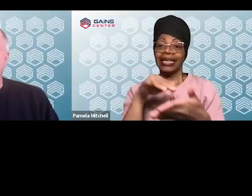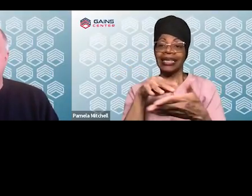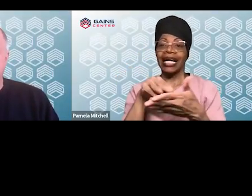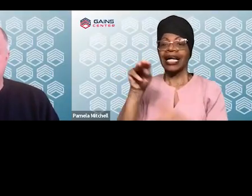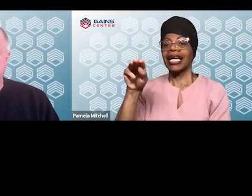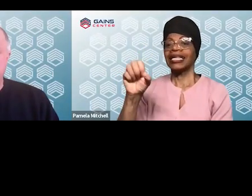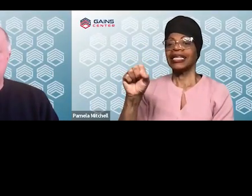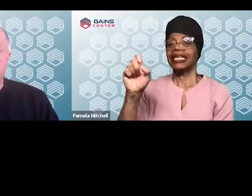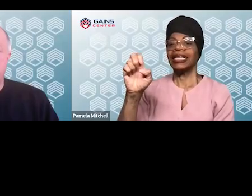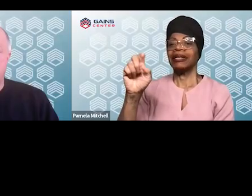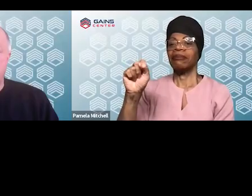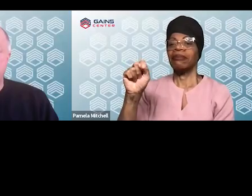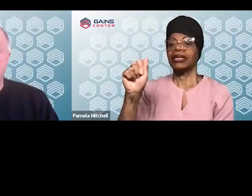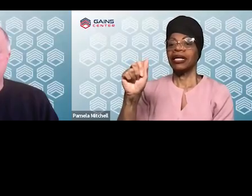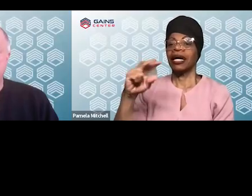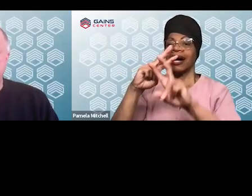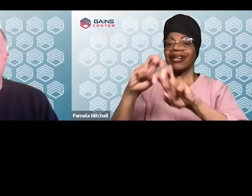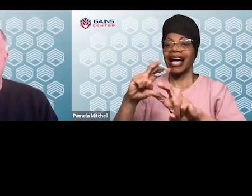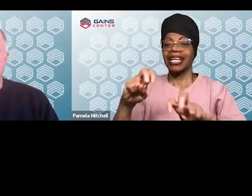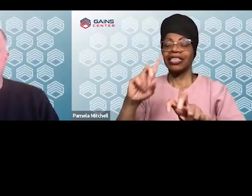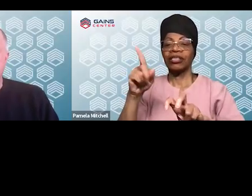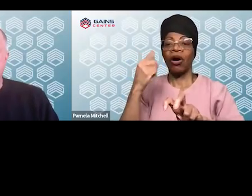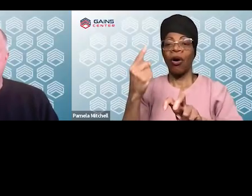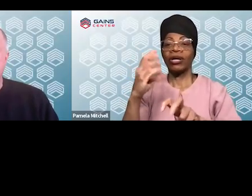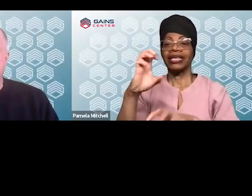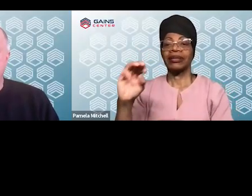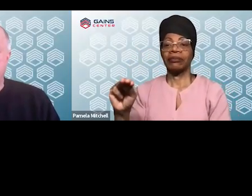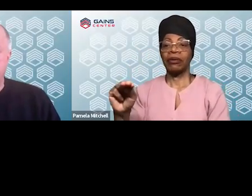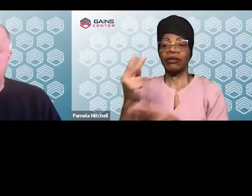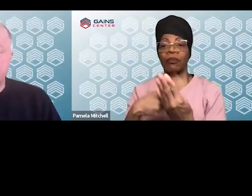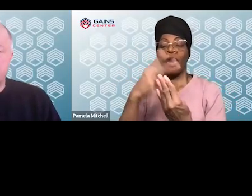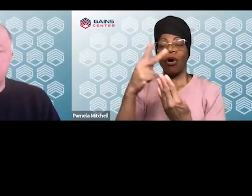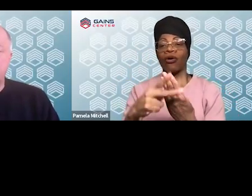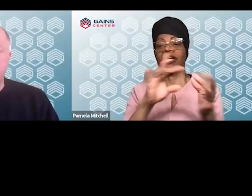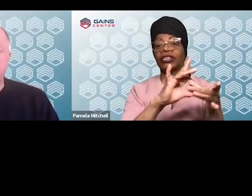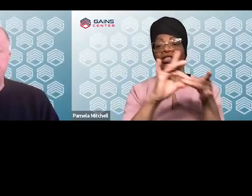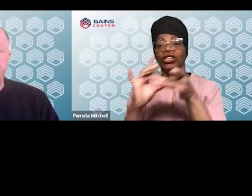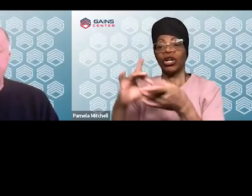only contingency management programs were associated with reduction in cocaine use among adults.